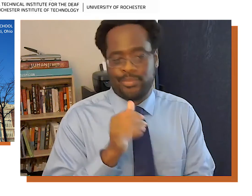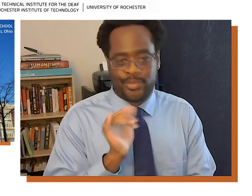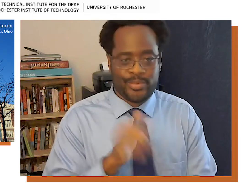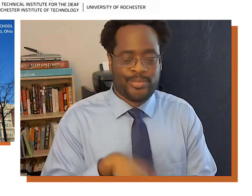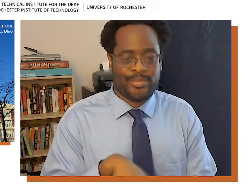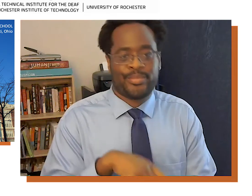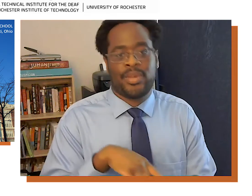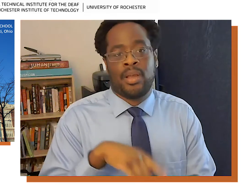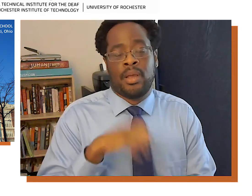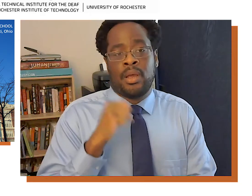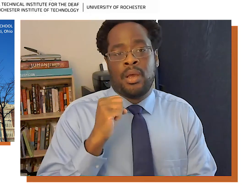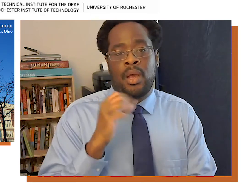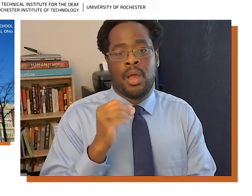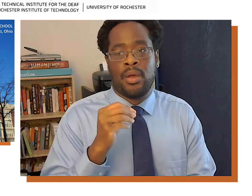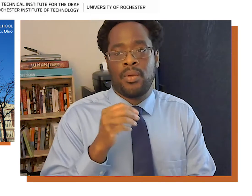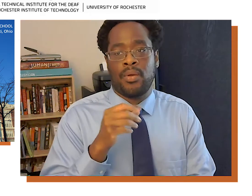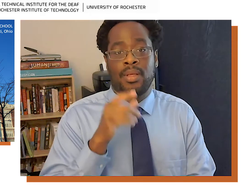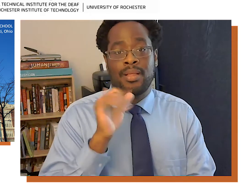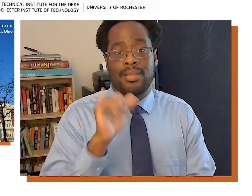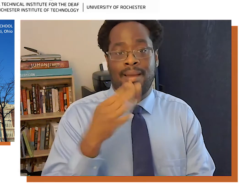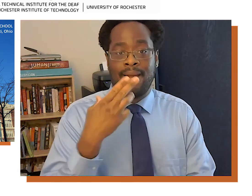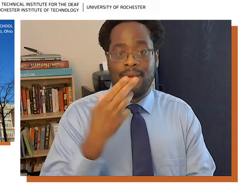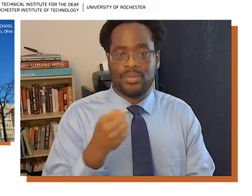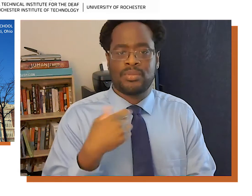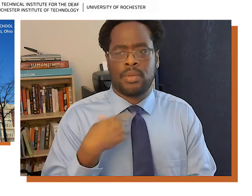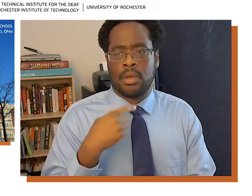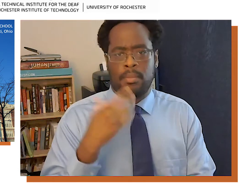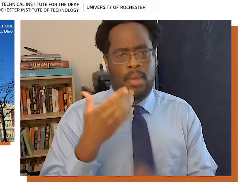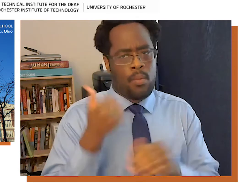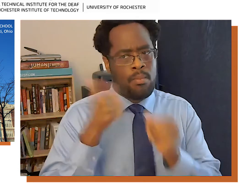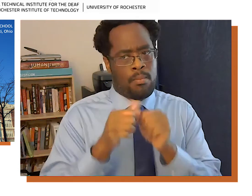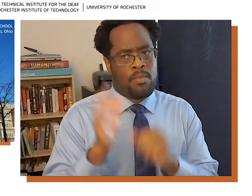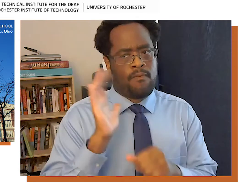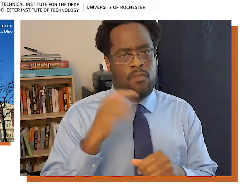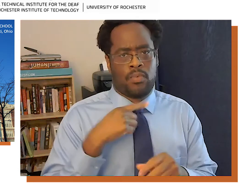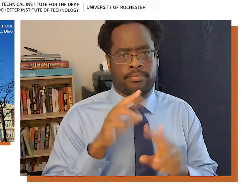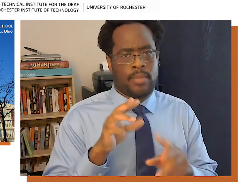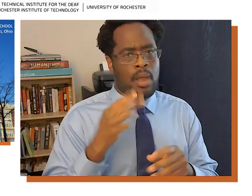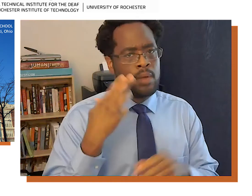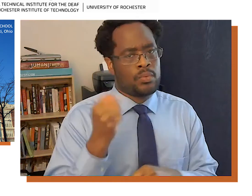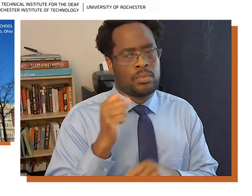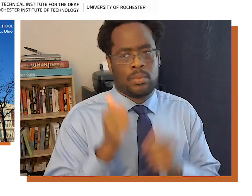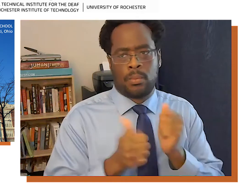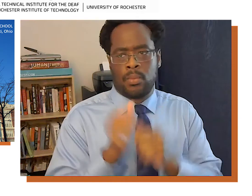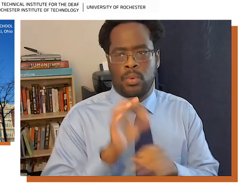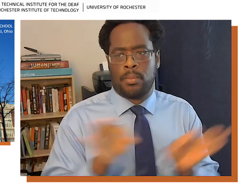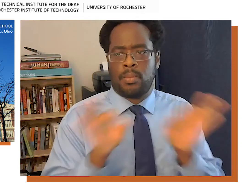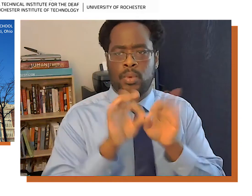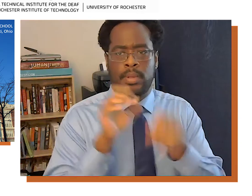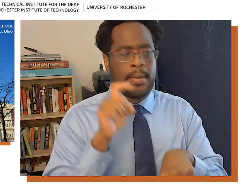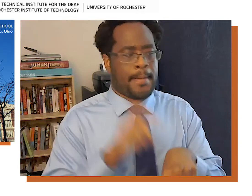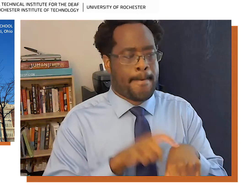I was following in their footsteps, and at Hughes High School, I remember this being